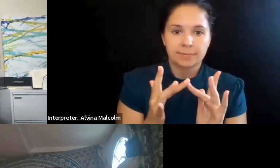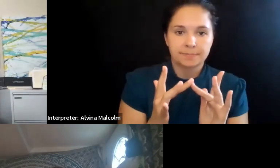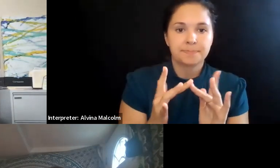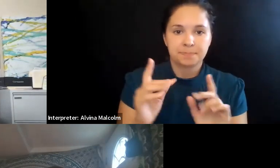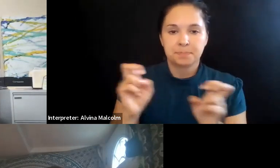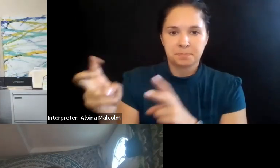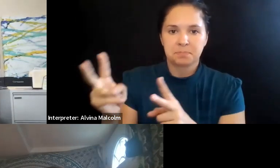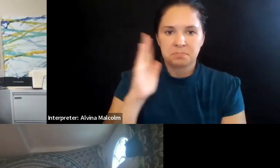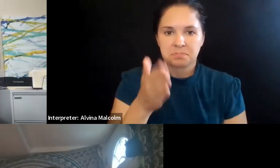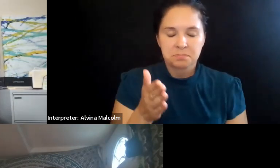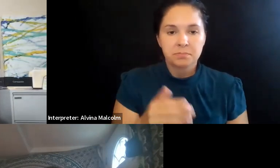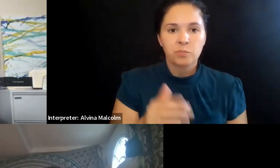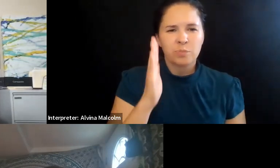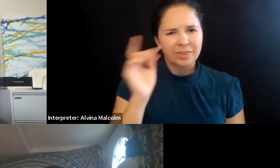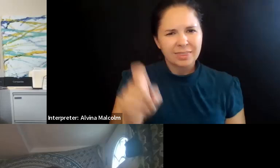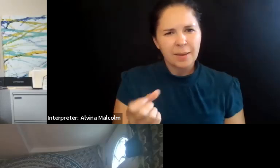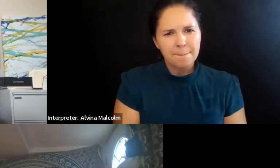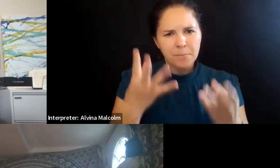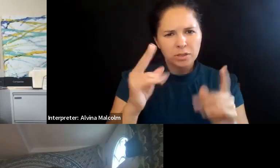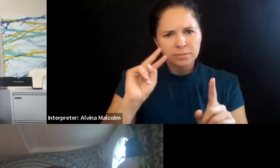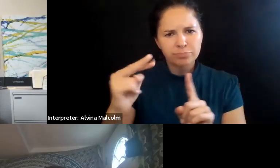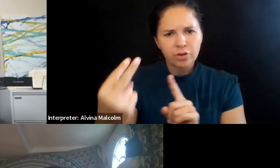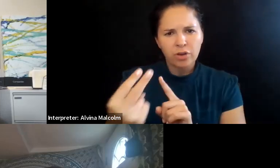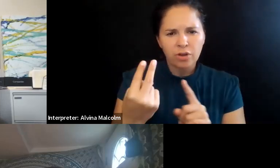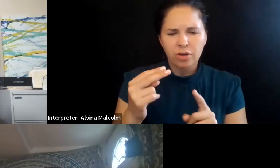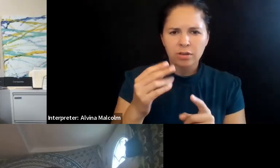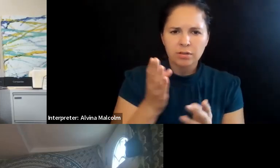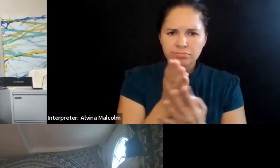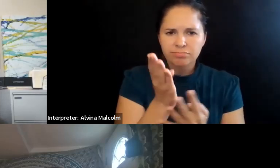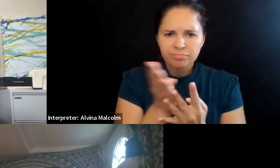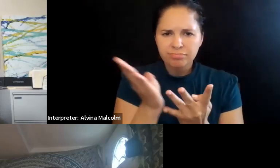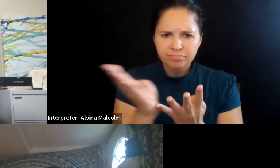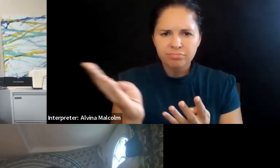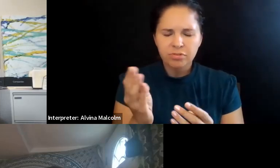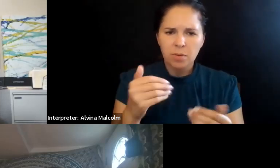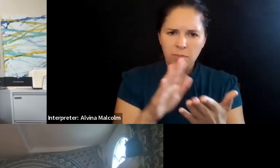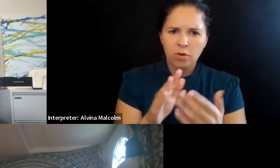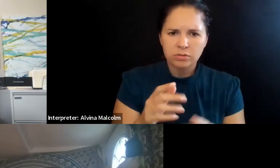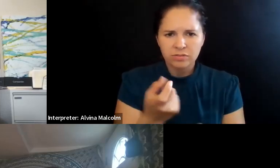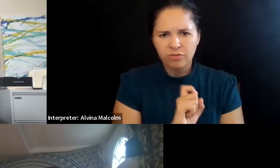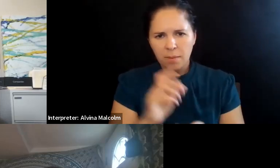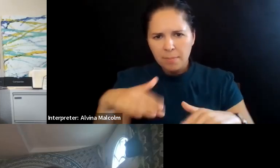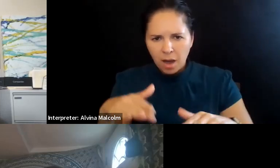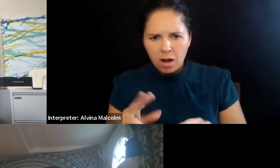Thank you, Beth. I made the remind their Alyssa did say the recording will